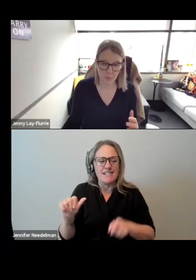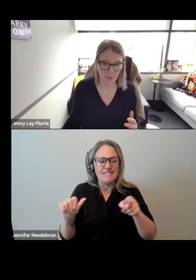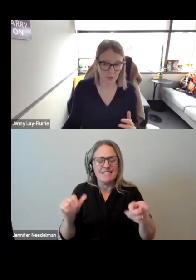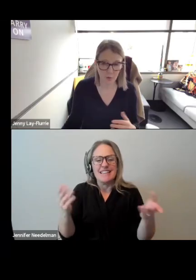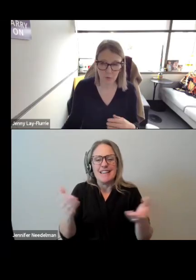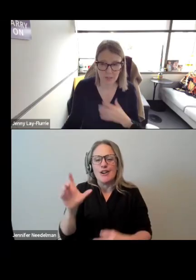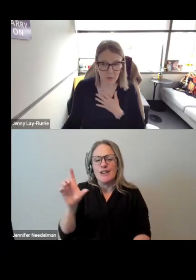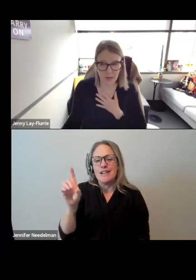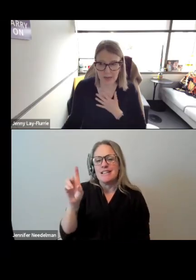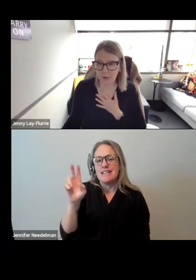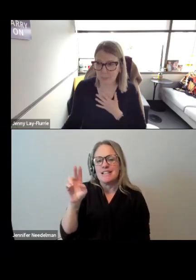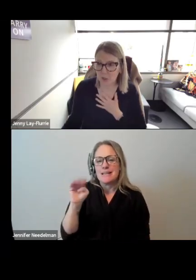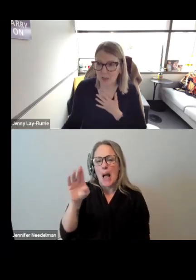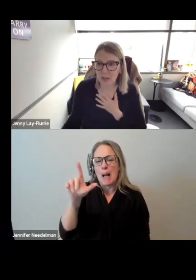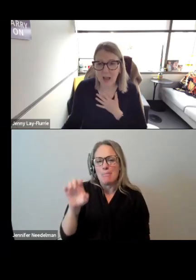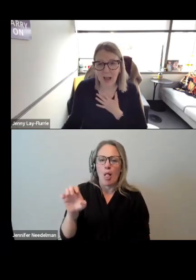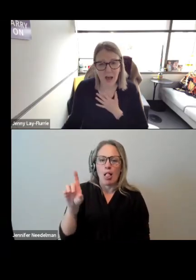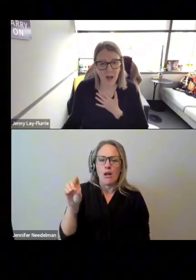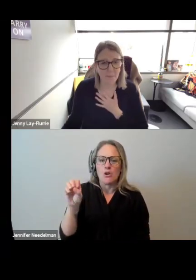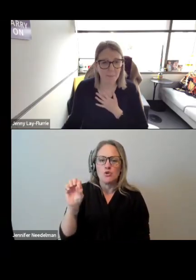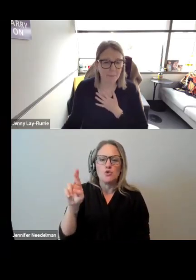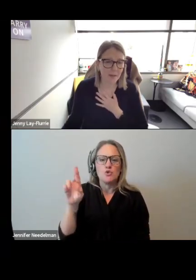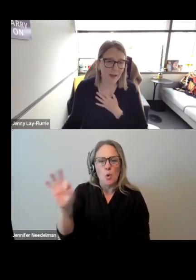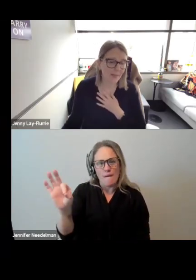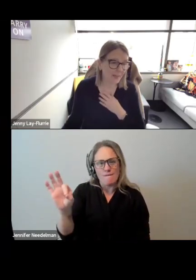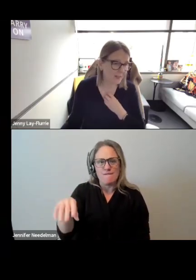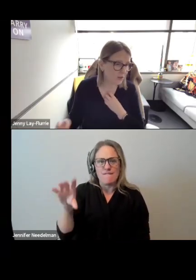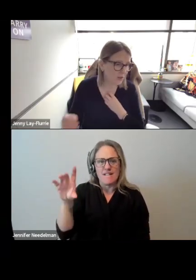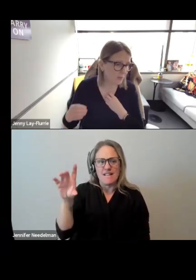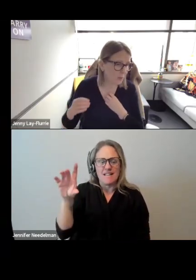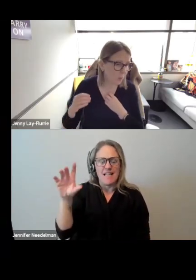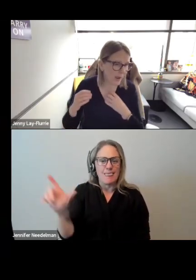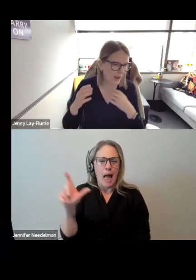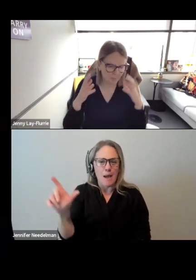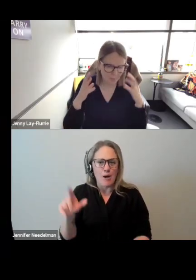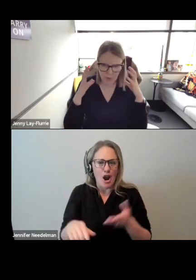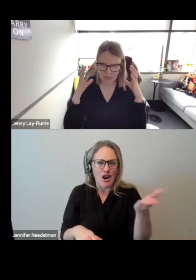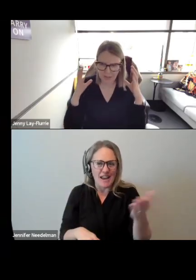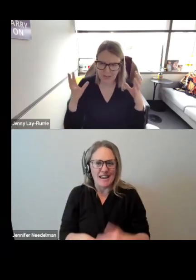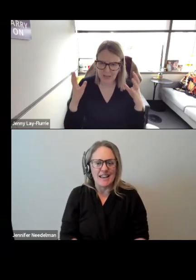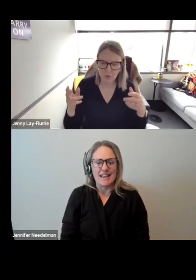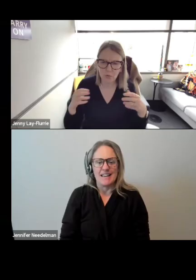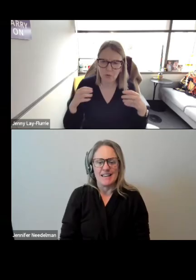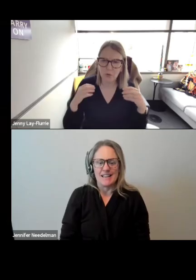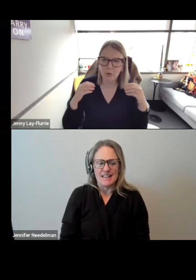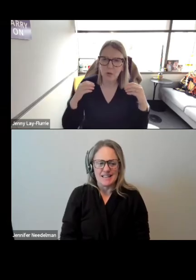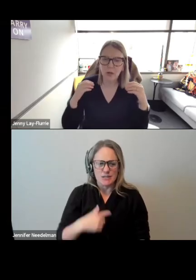I am British folks, I do like Harry Potter. And this is just the way of me really thinking through